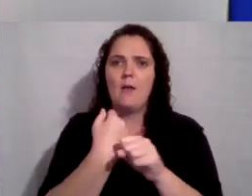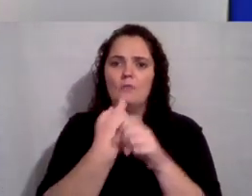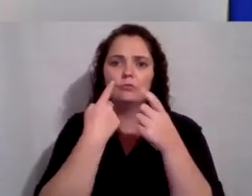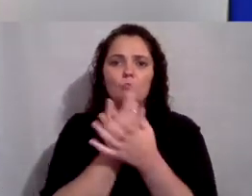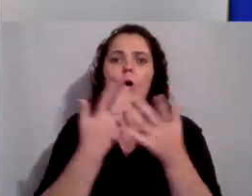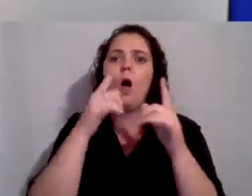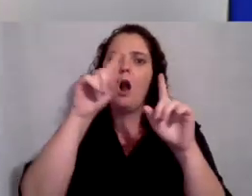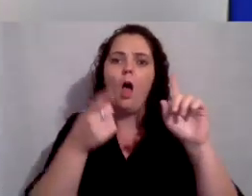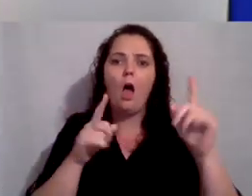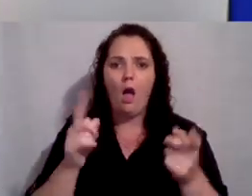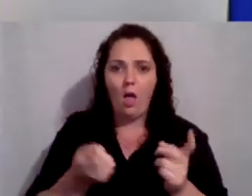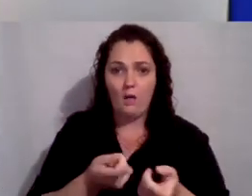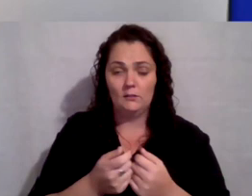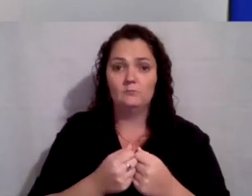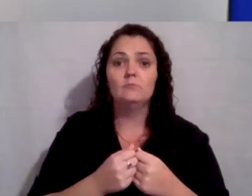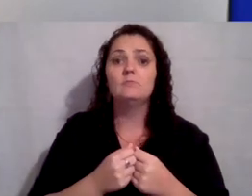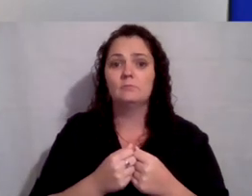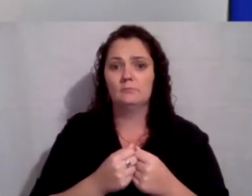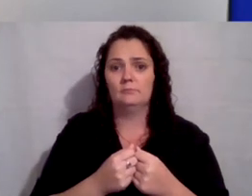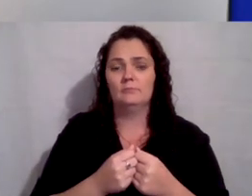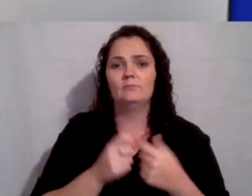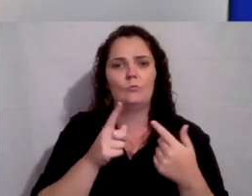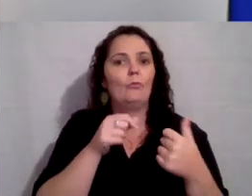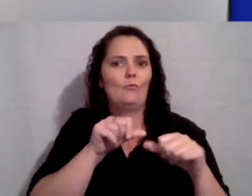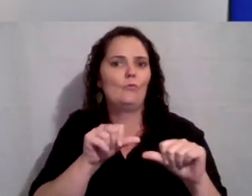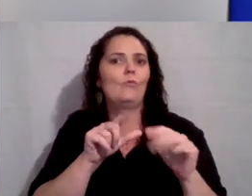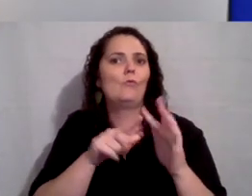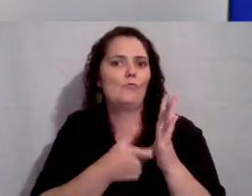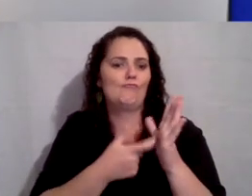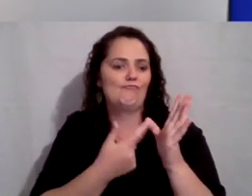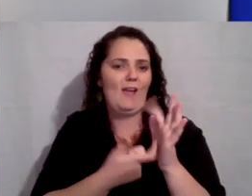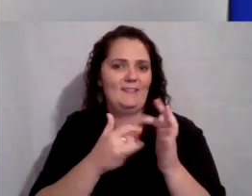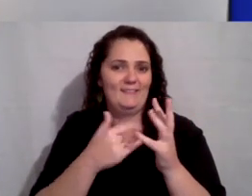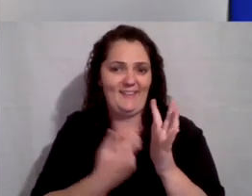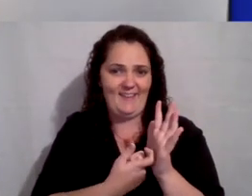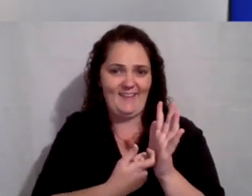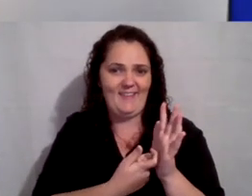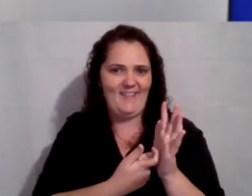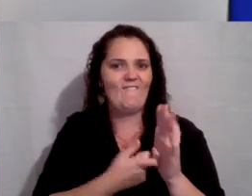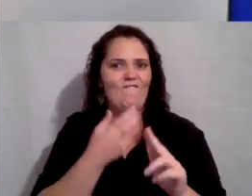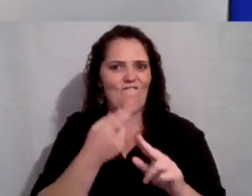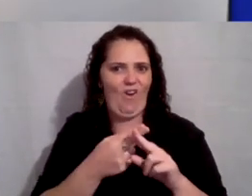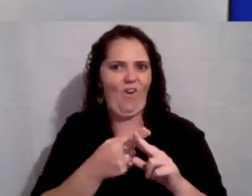Thus we call it a subtractive drawing and it's a way of using erasure as a productive method of drawing all right